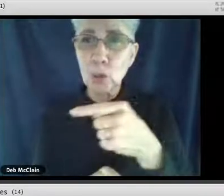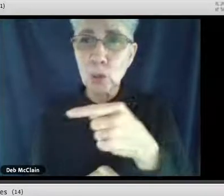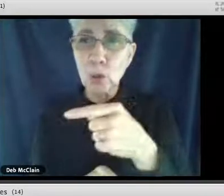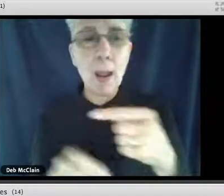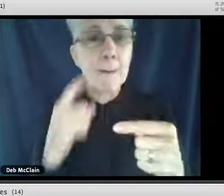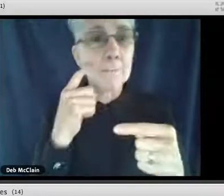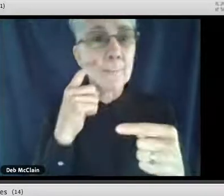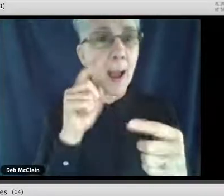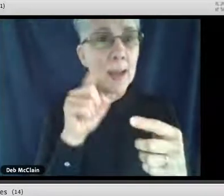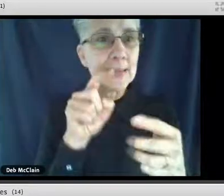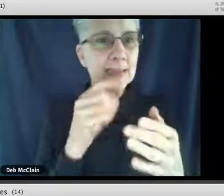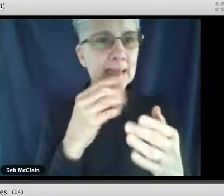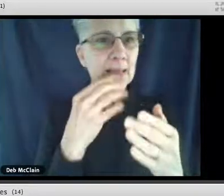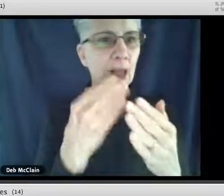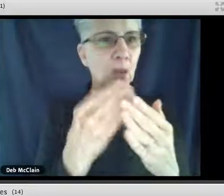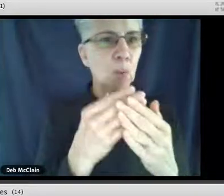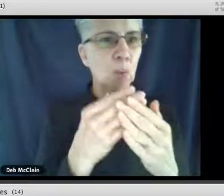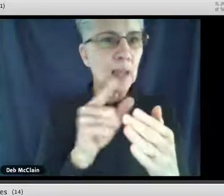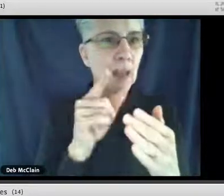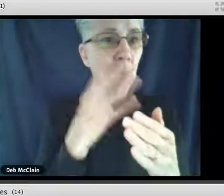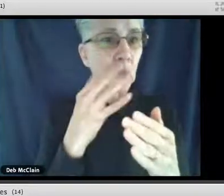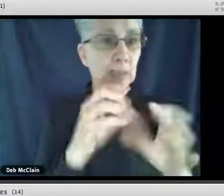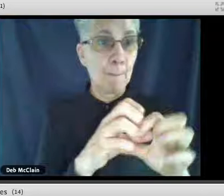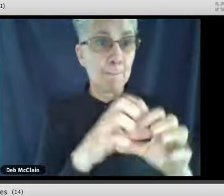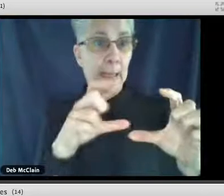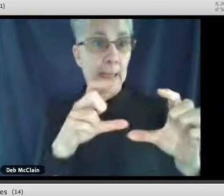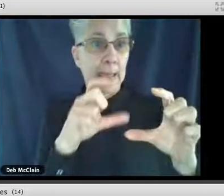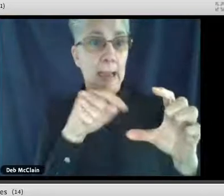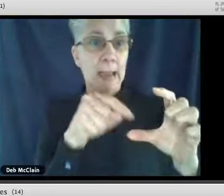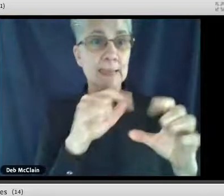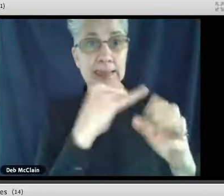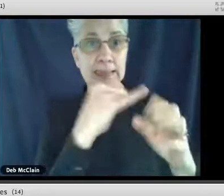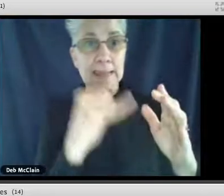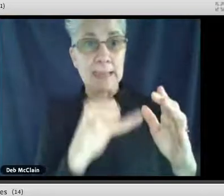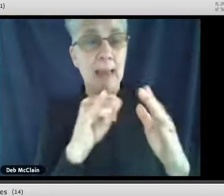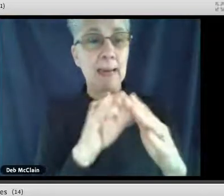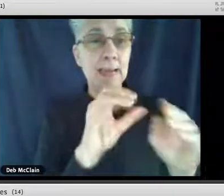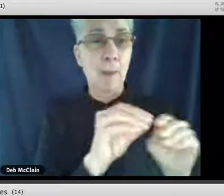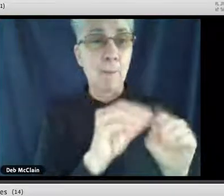"New at the library," right, because it's big. It has design. It has a bright color, and I know that